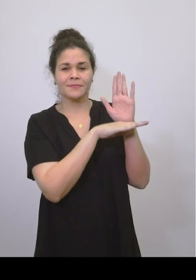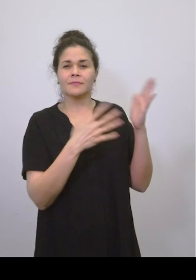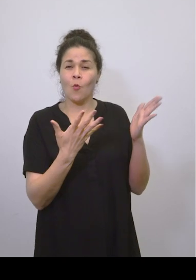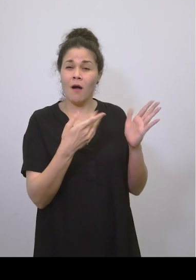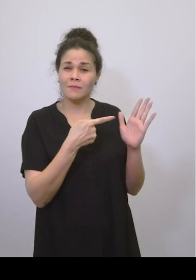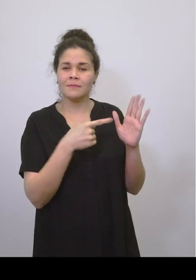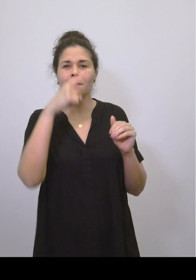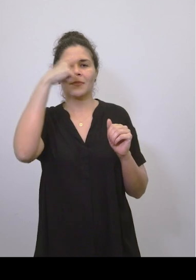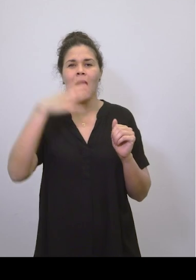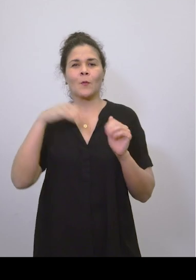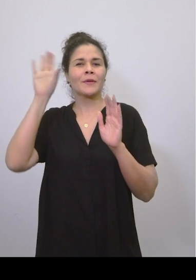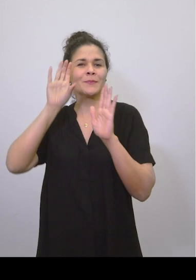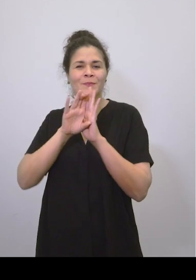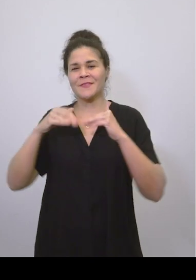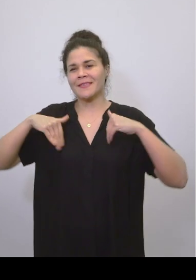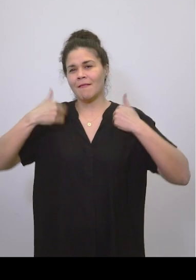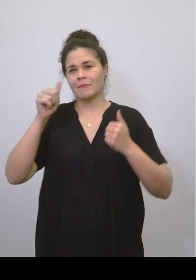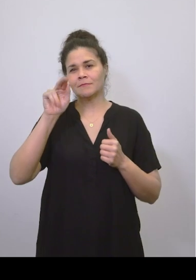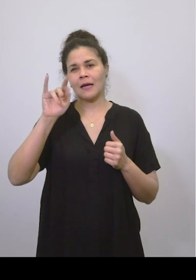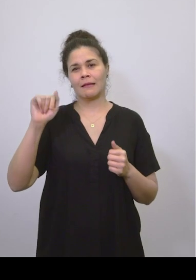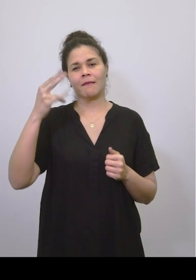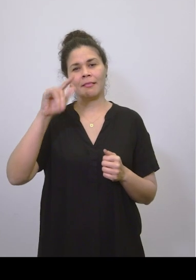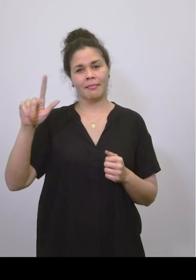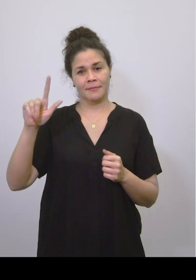is a black-and-white portrait of a young Anita Hill,